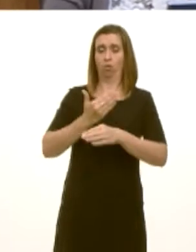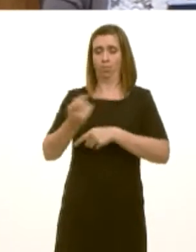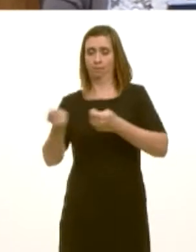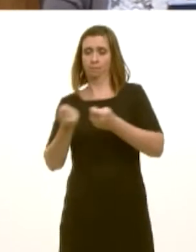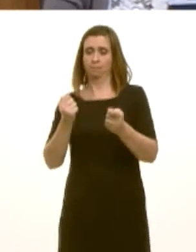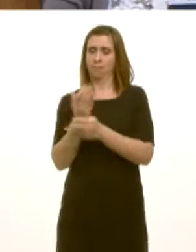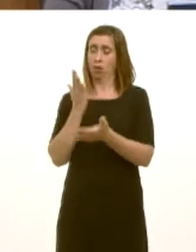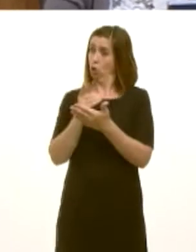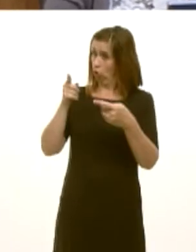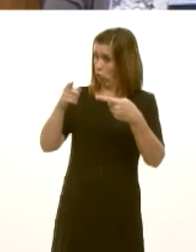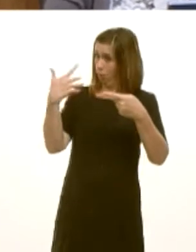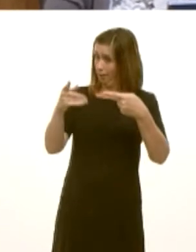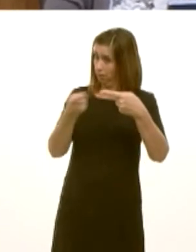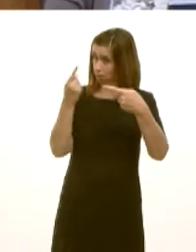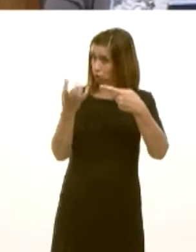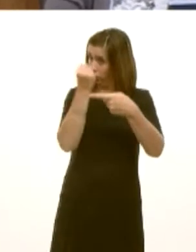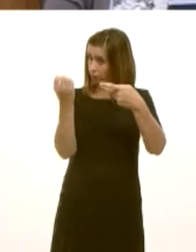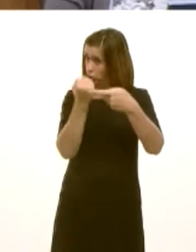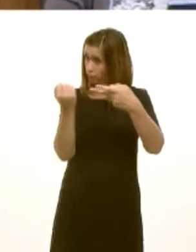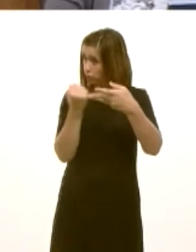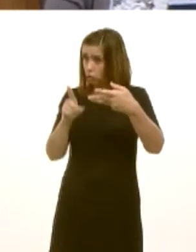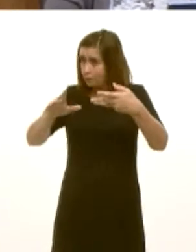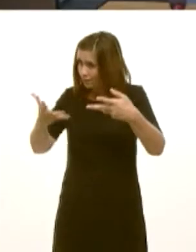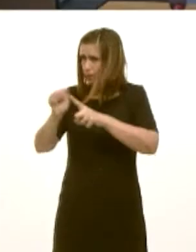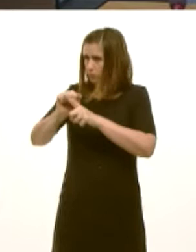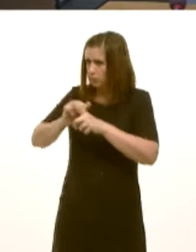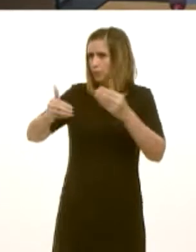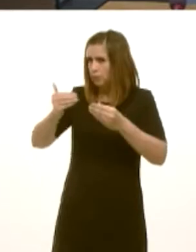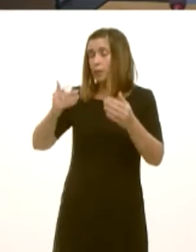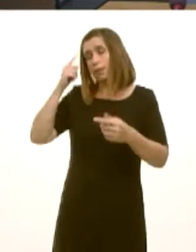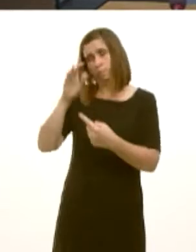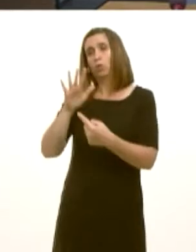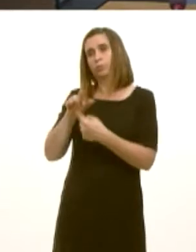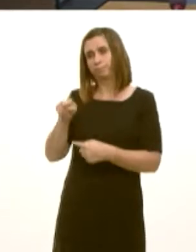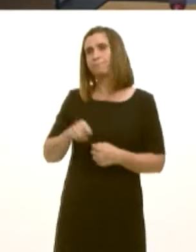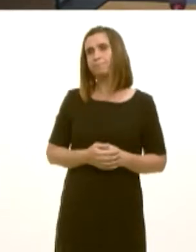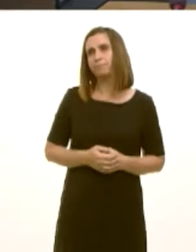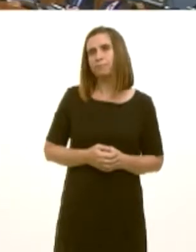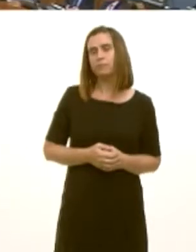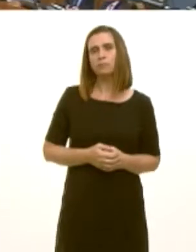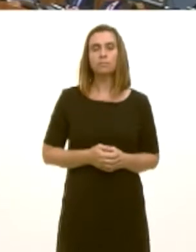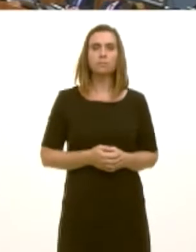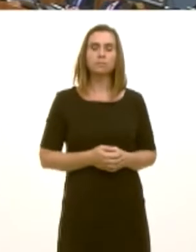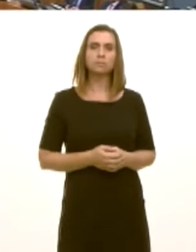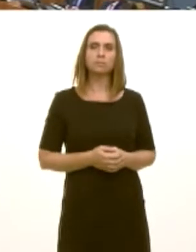Thatís true not just in local health boards but across the public sector. Janet Finch-Saunders: 5.